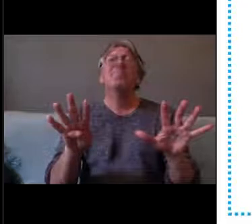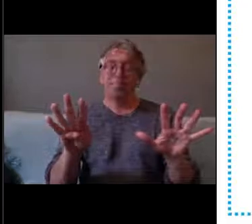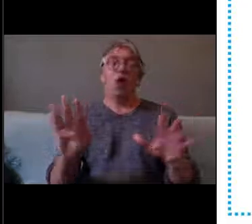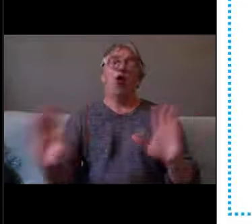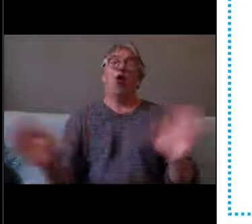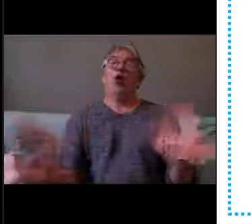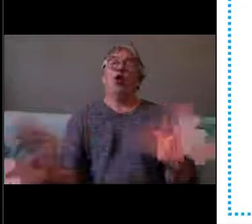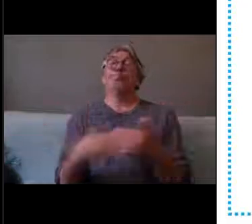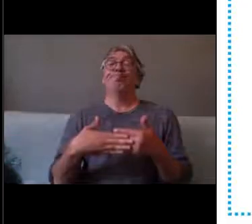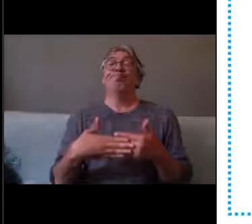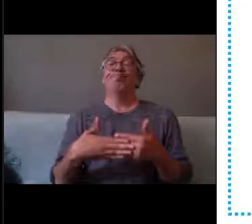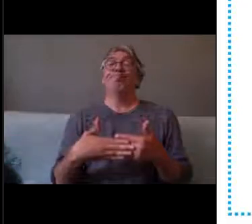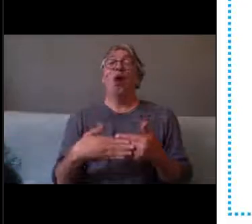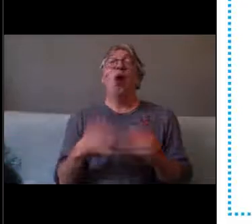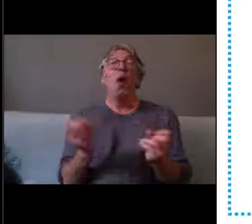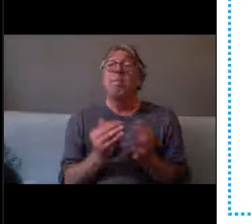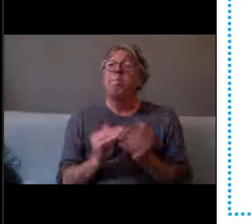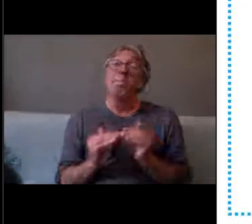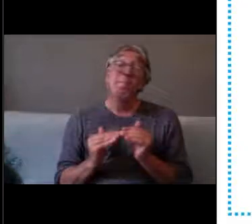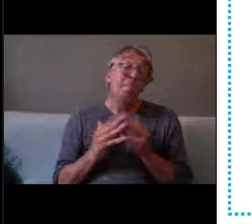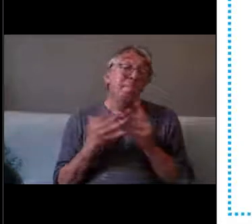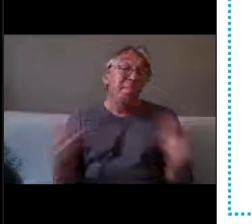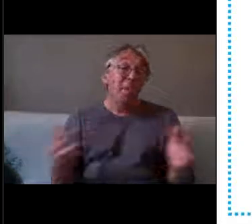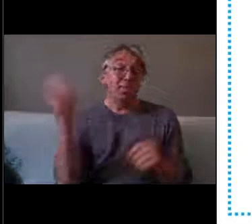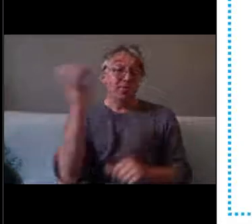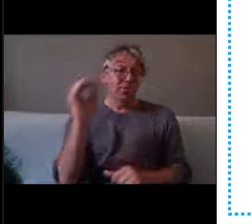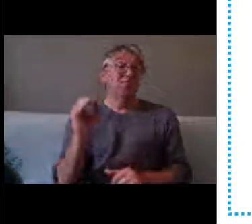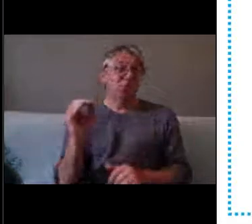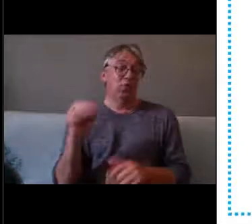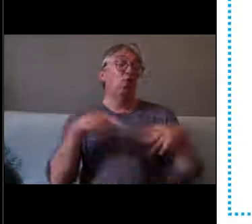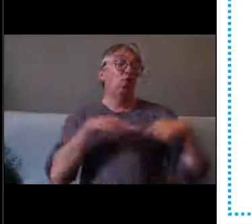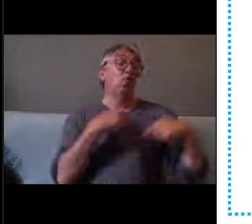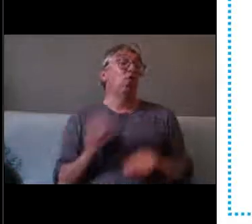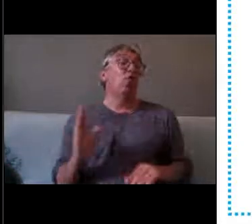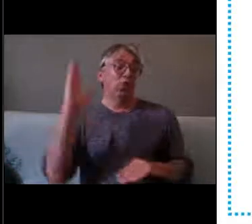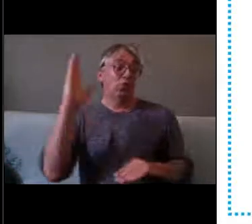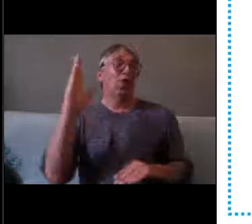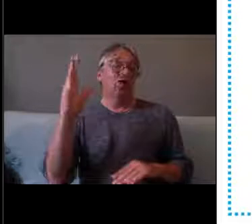But we had a comprehensive handing over to the projects